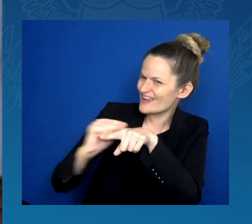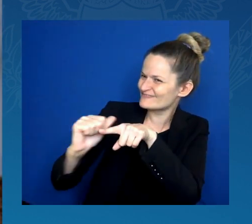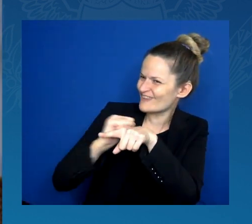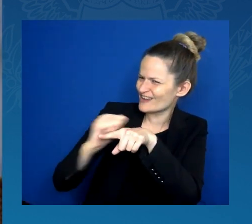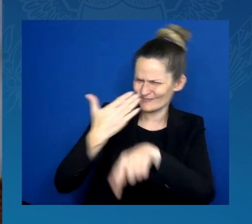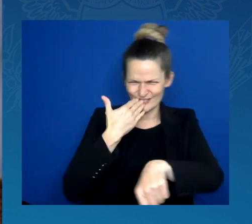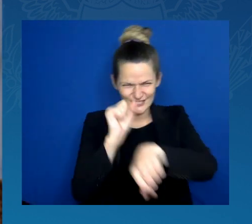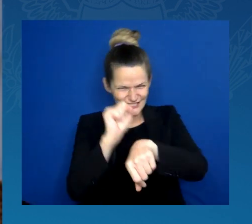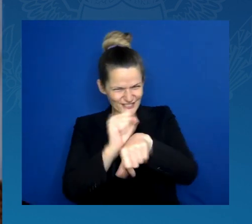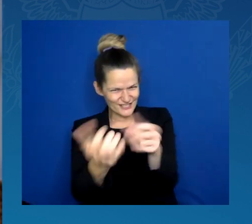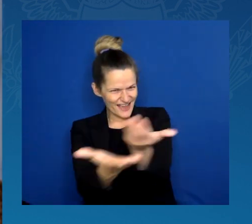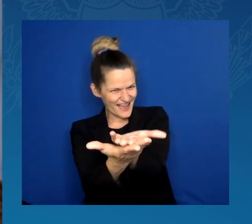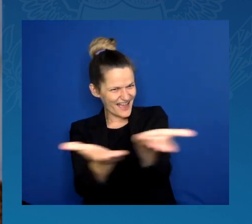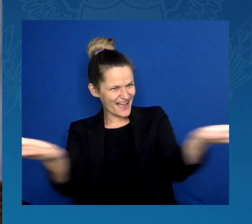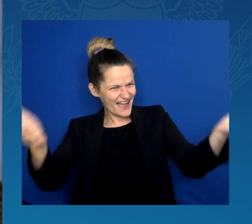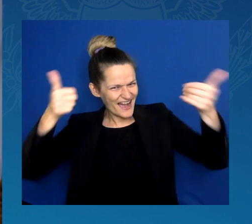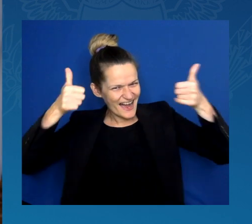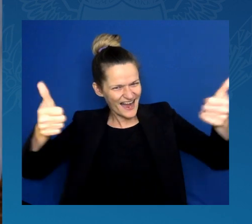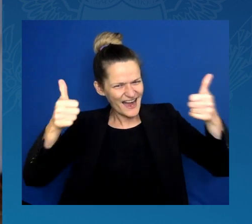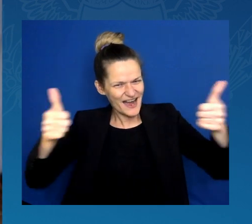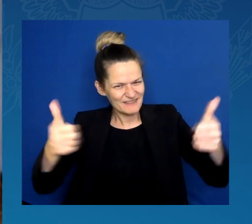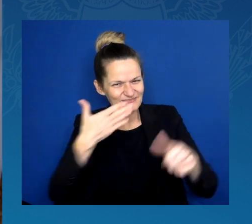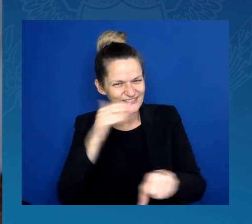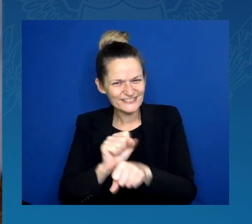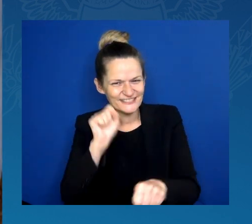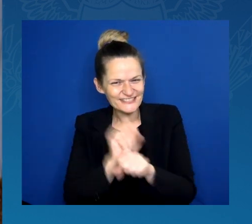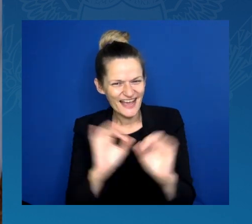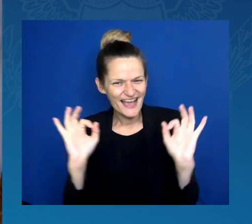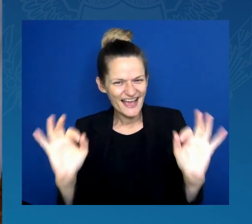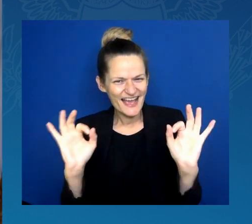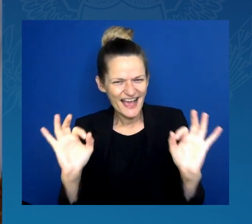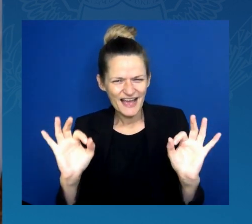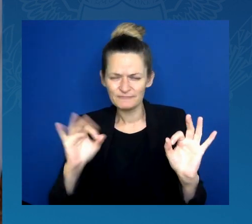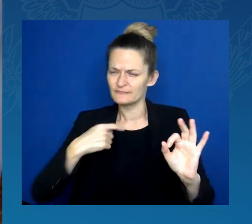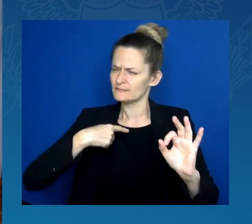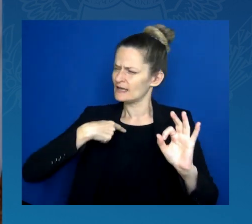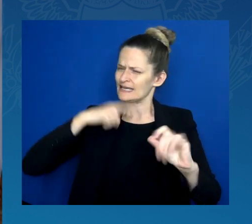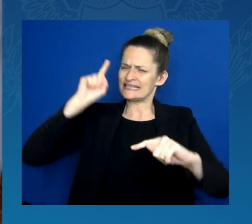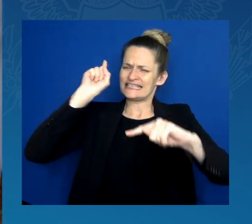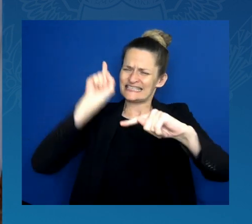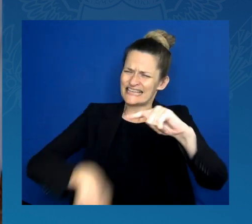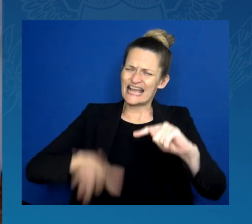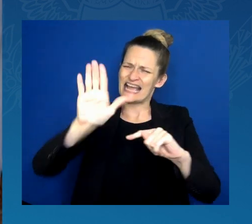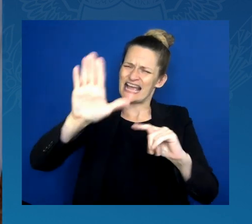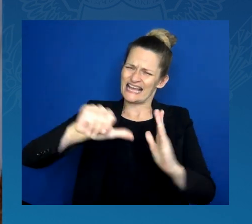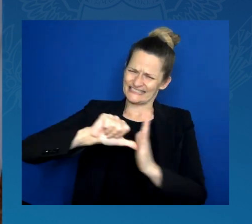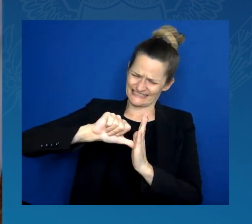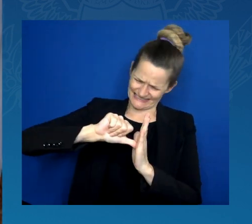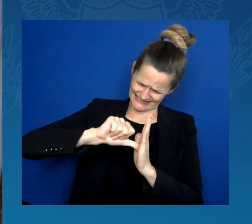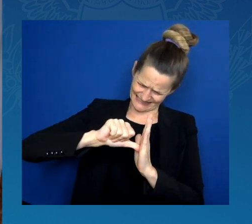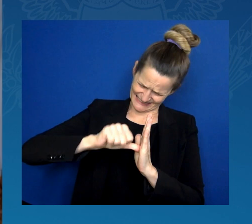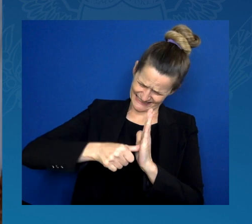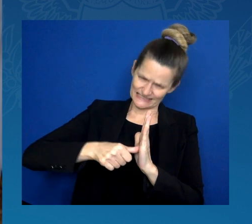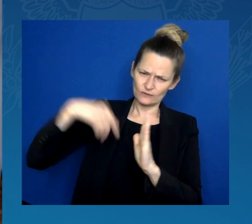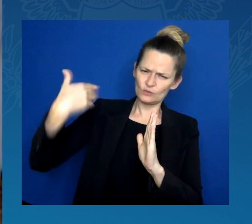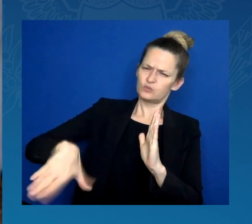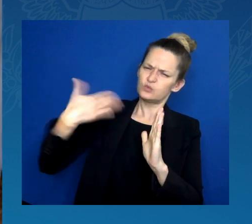So I can't overstate how important it is to have an administration that not only listens to workers,